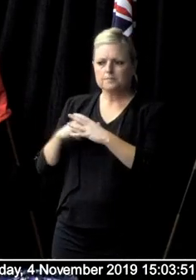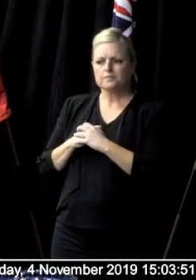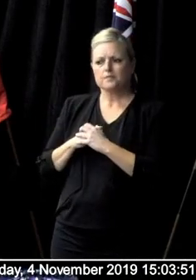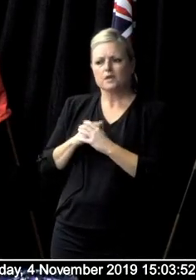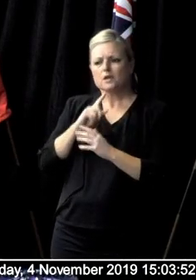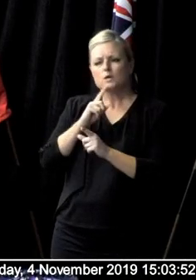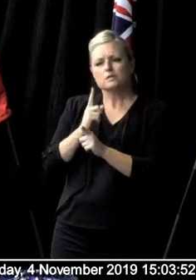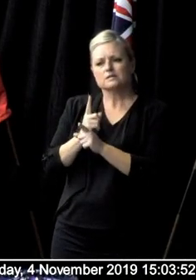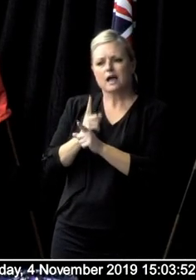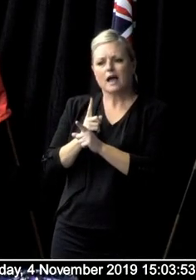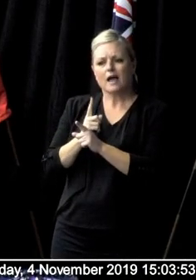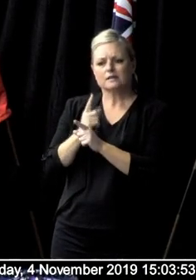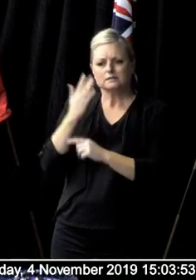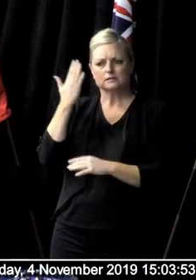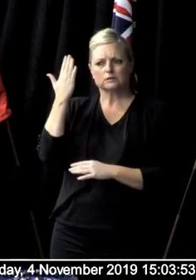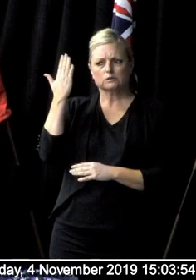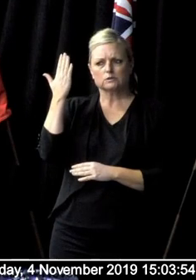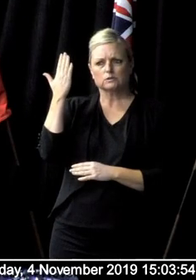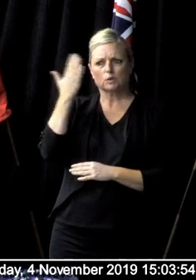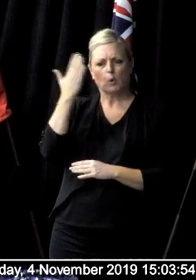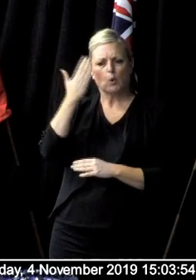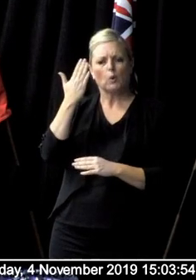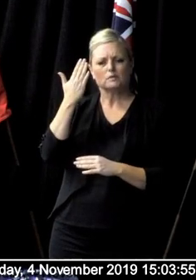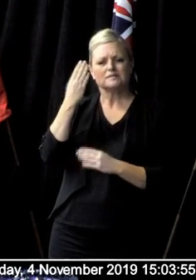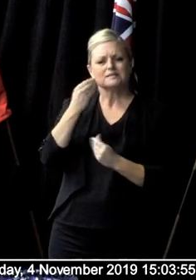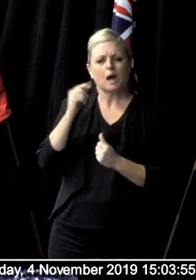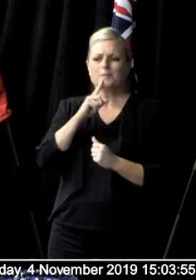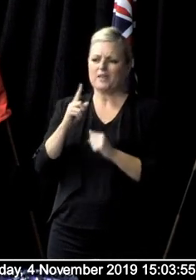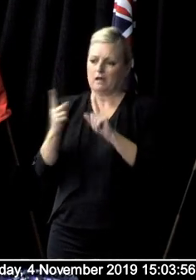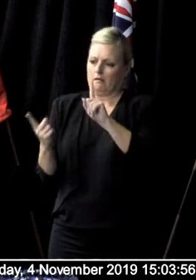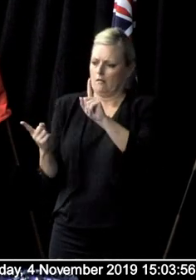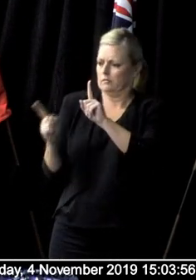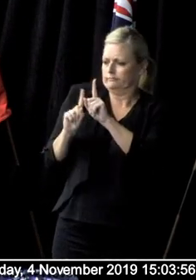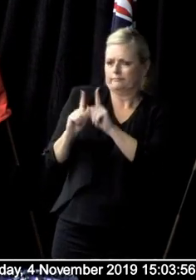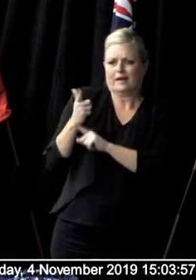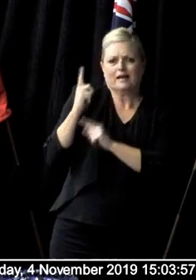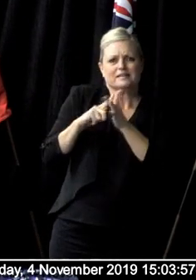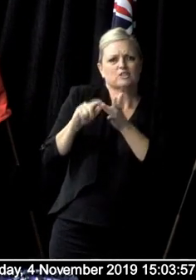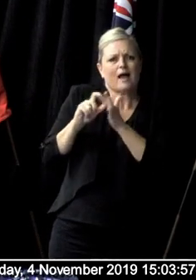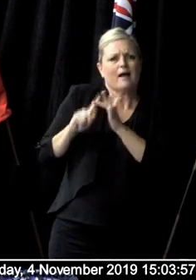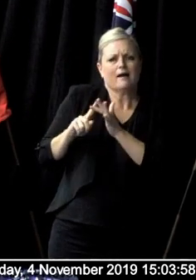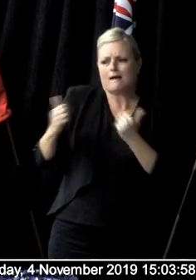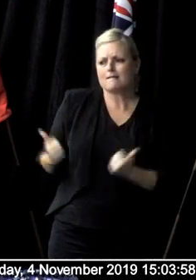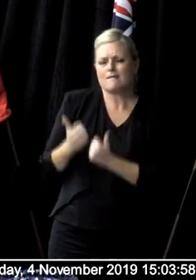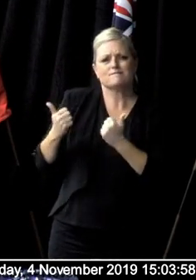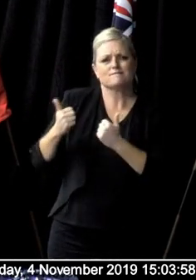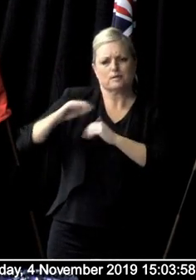just a provision of a teacher aide as sufficient. Why is that not sufficient?